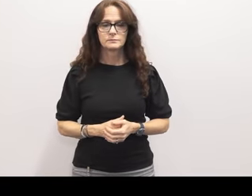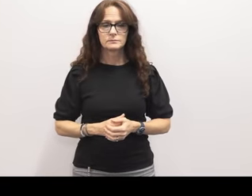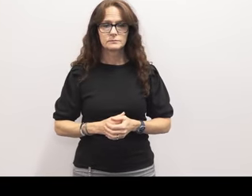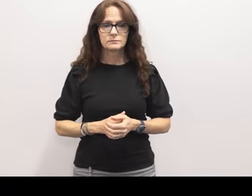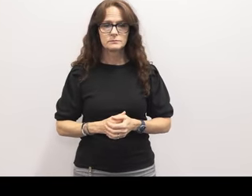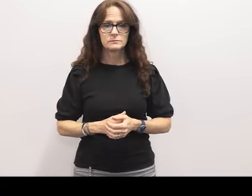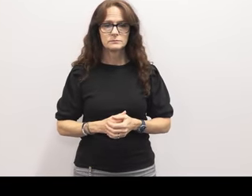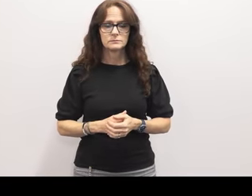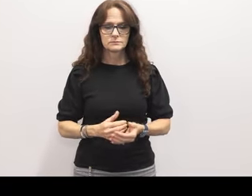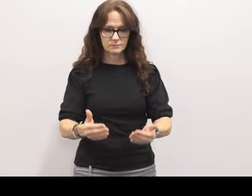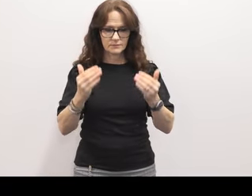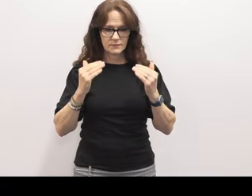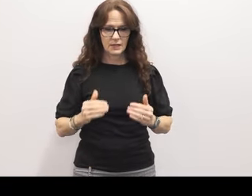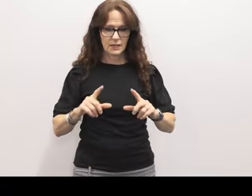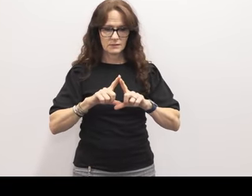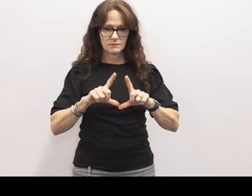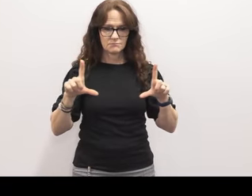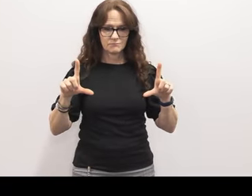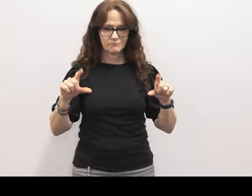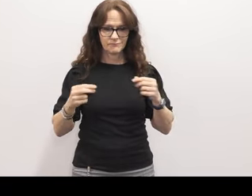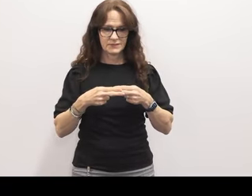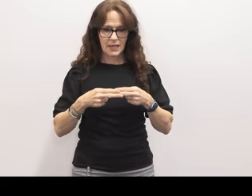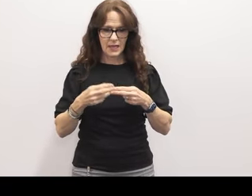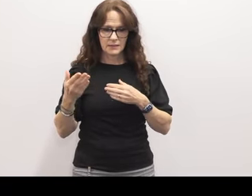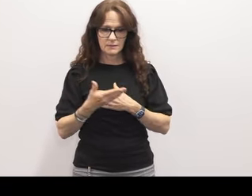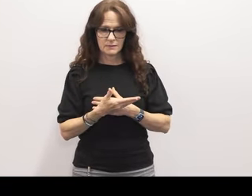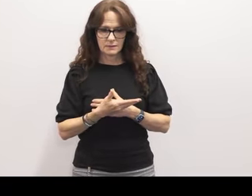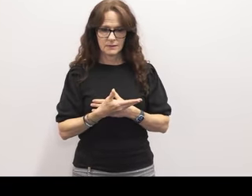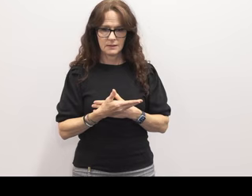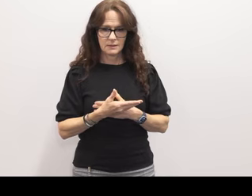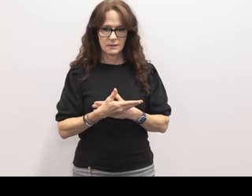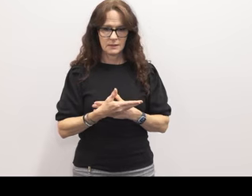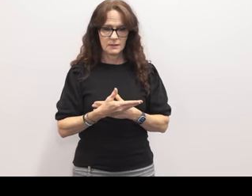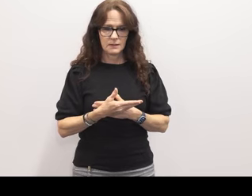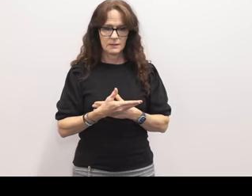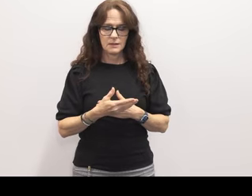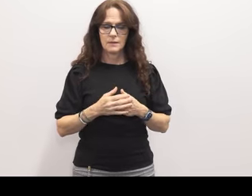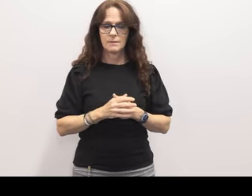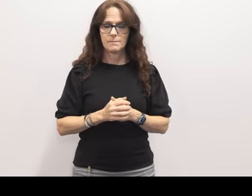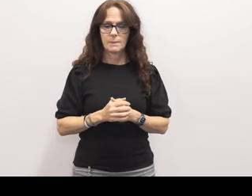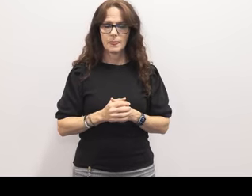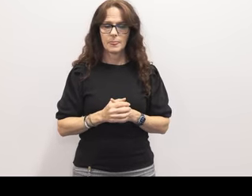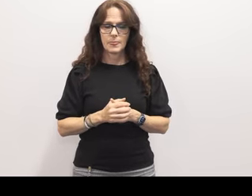And the next slide is going to give you, oops, let me go back. The next slide gives you a little bit